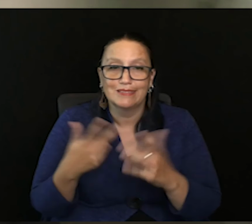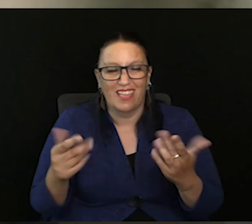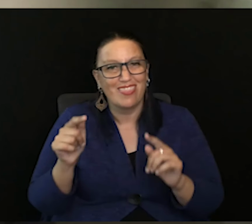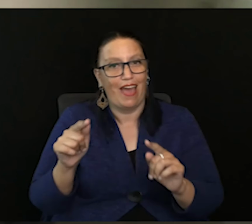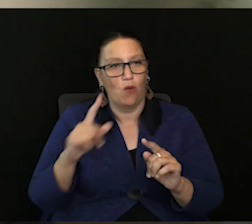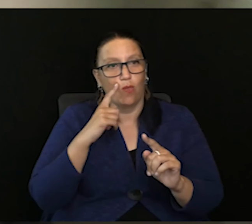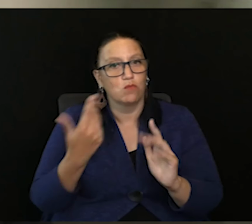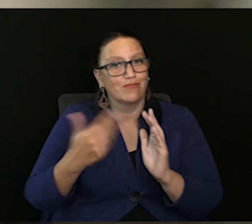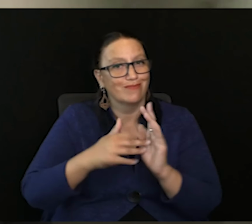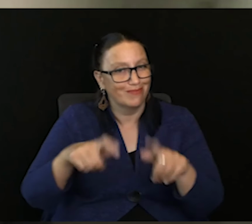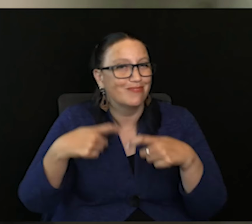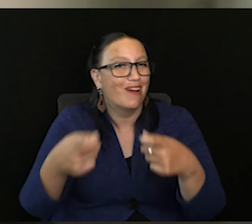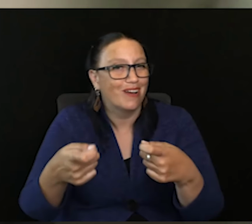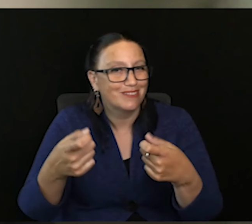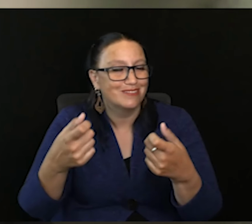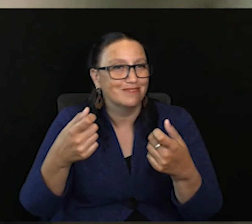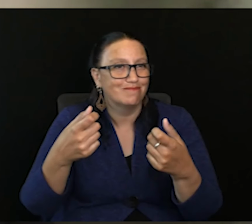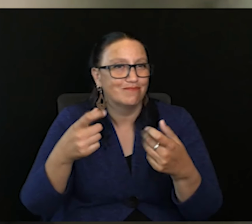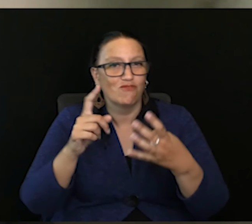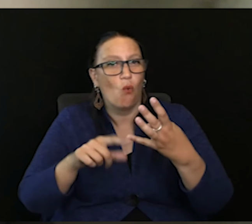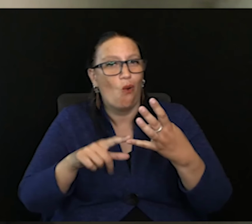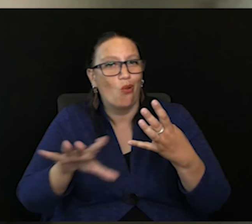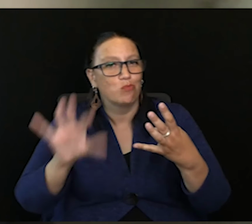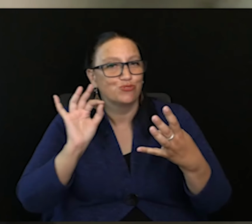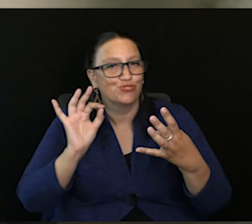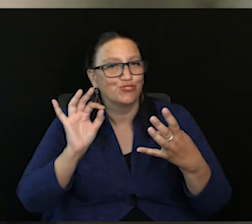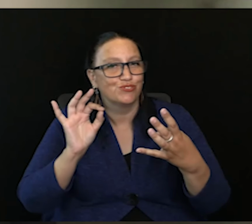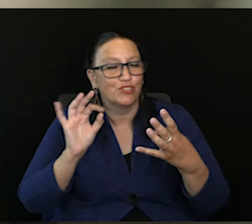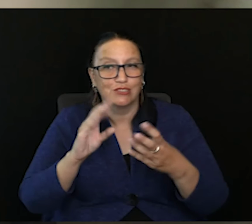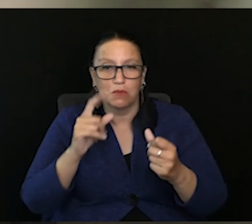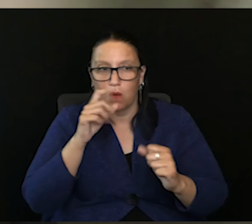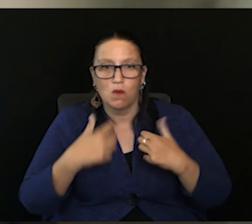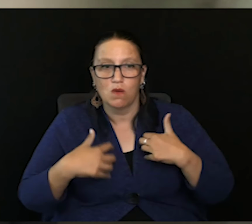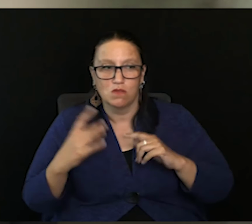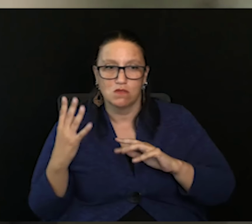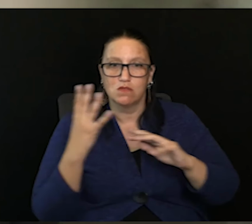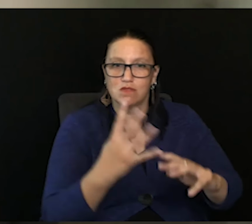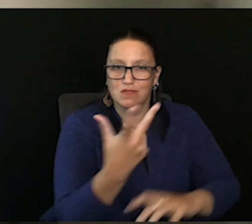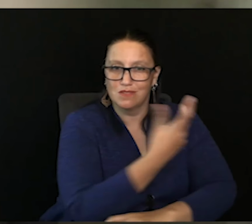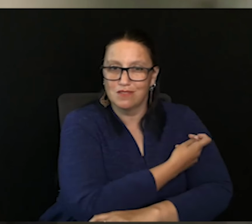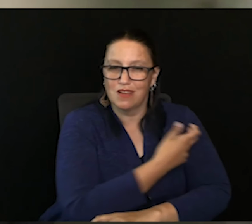So this should provide the extra option. Hopefully, it will give more people more protection.